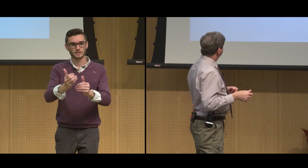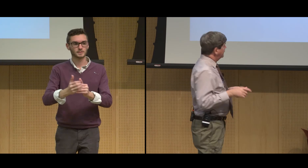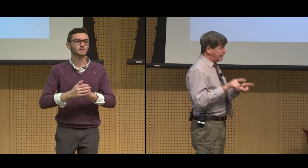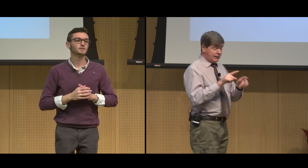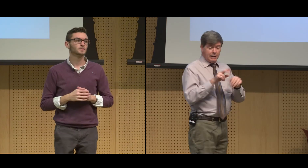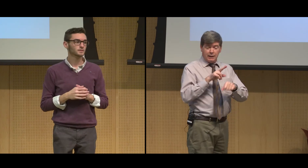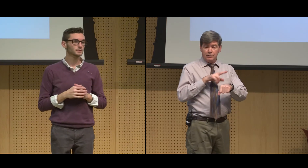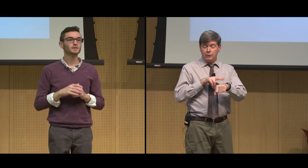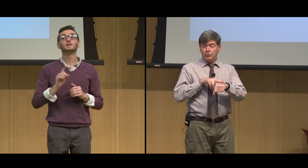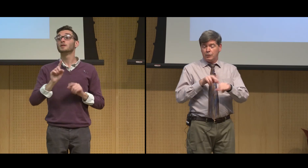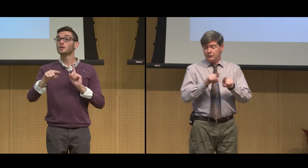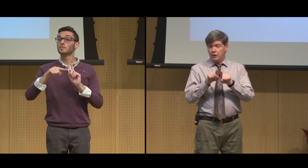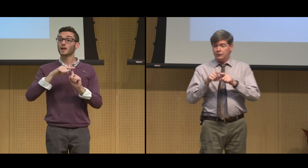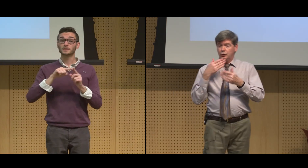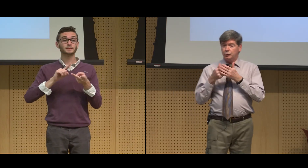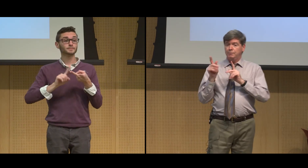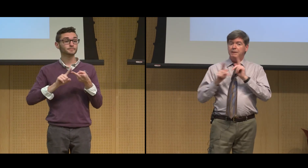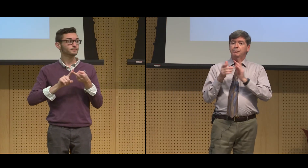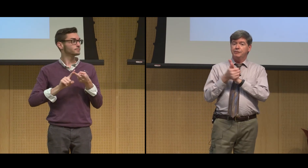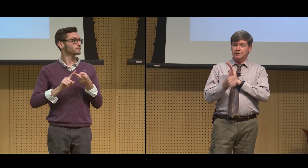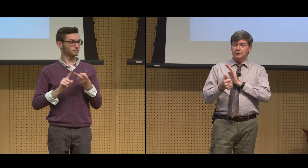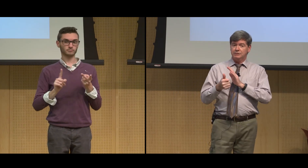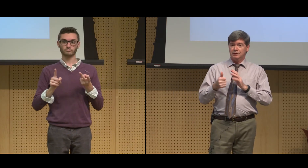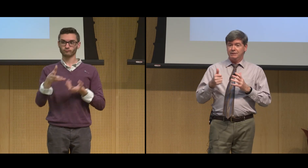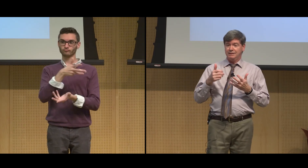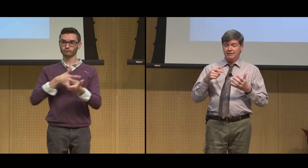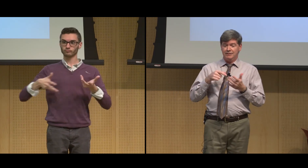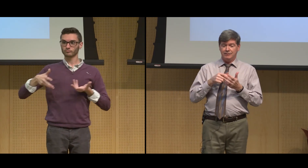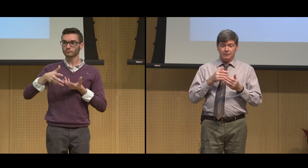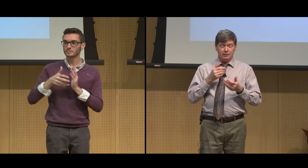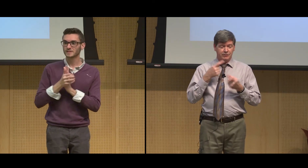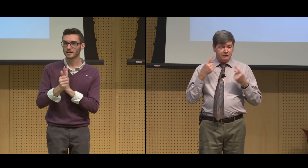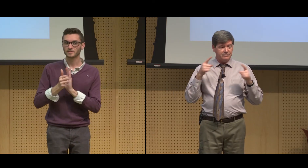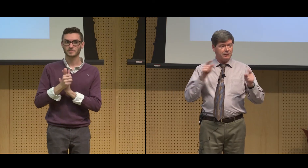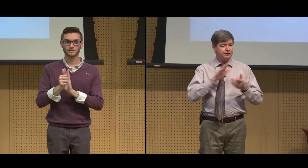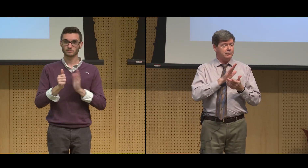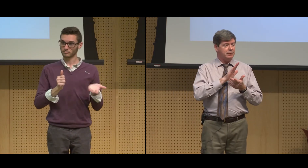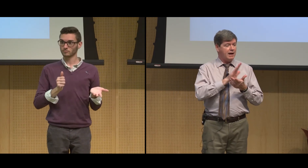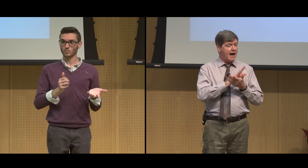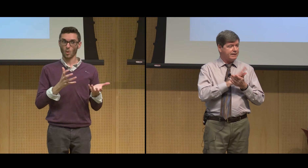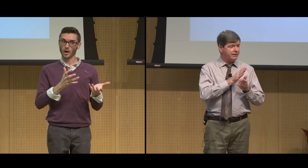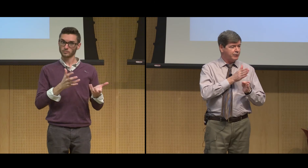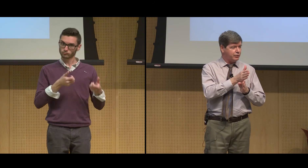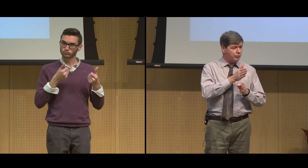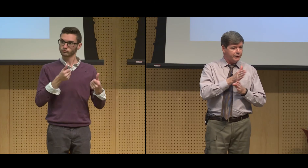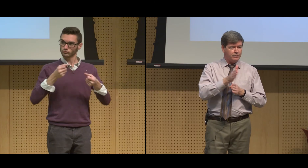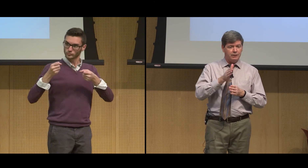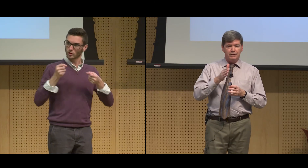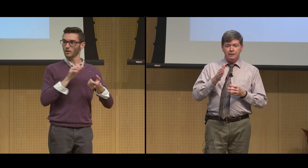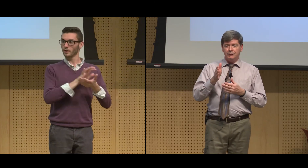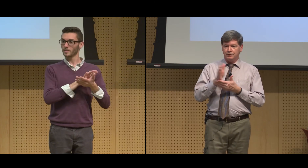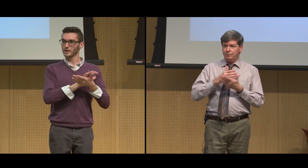Uh, and of course, also good people skills. I mean, a successful academic career is